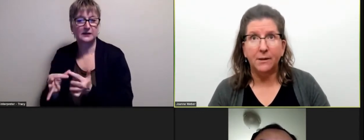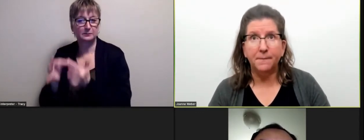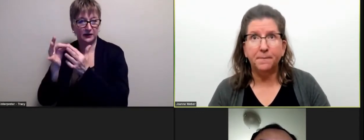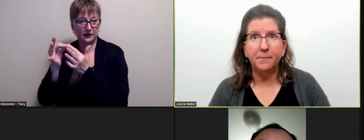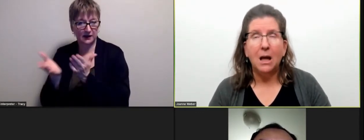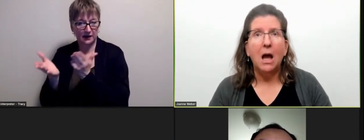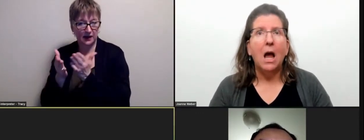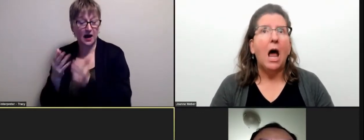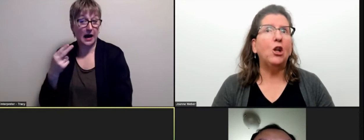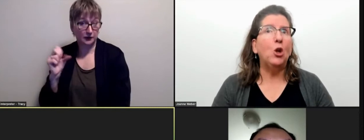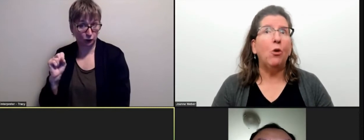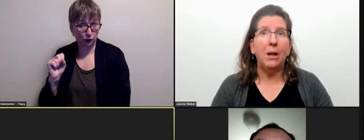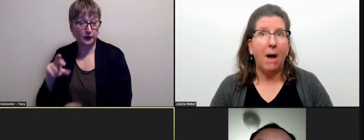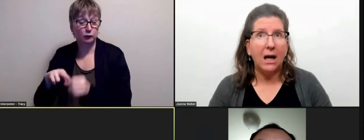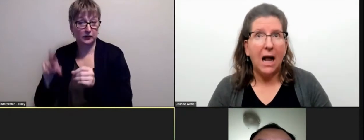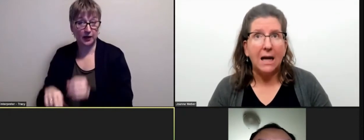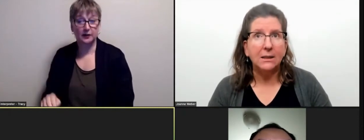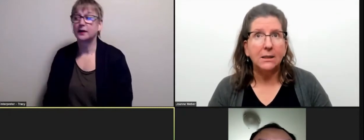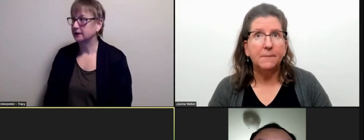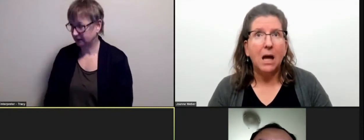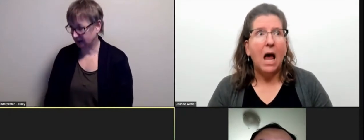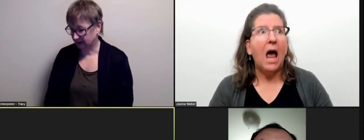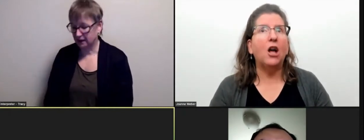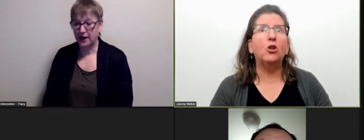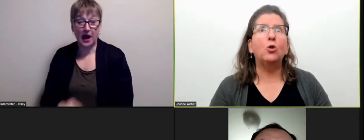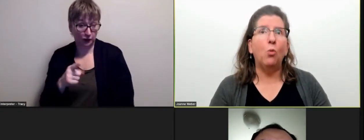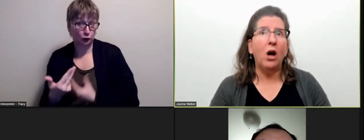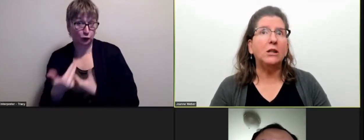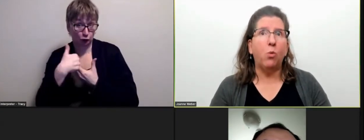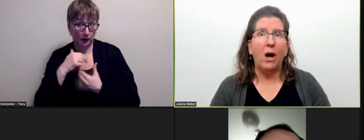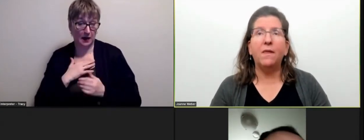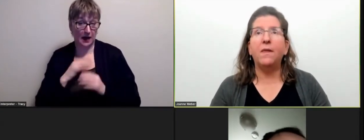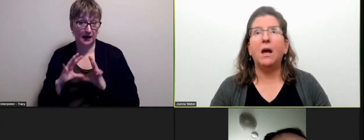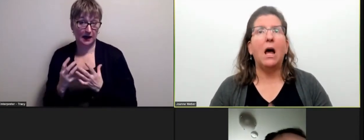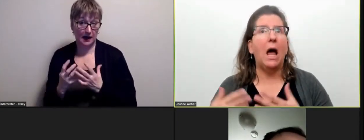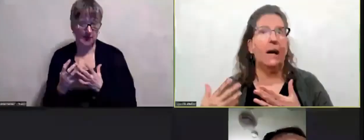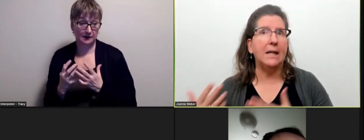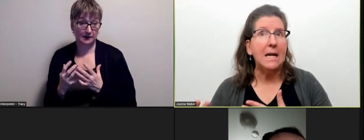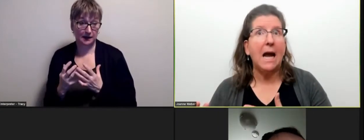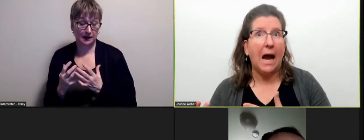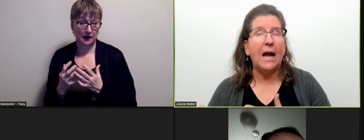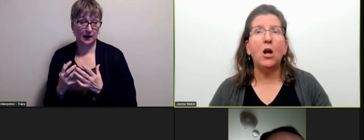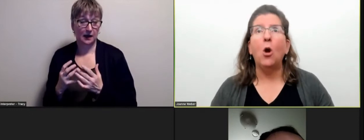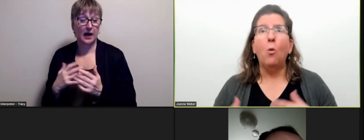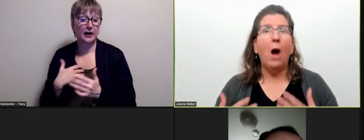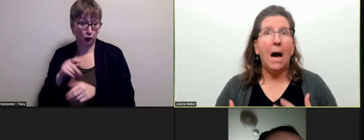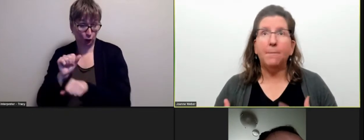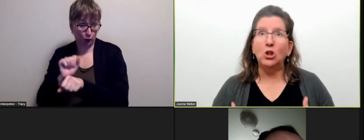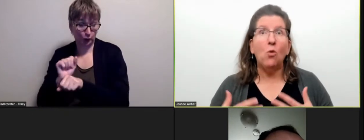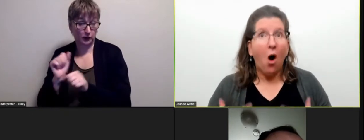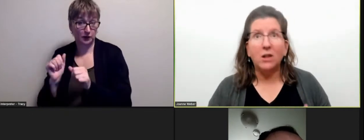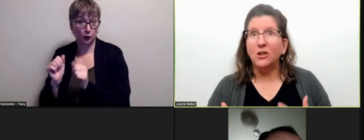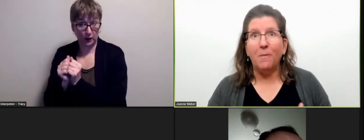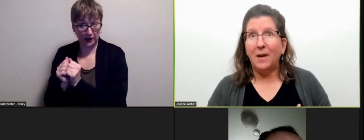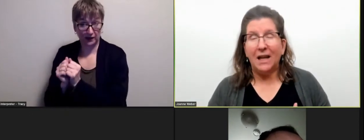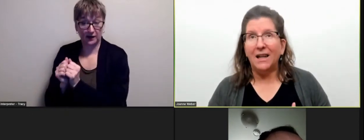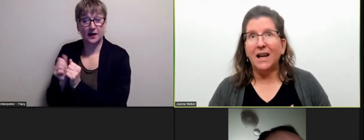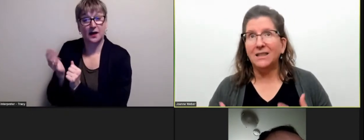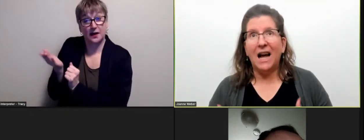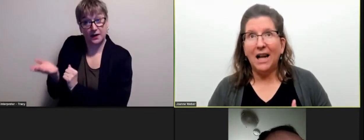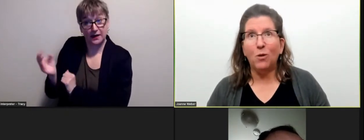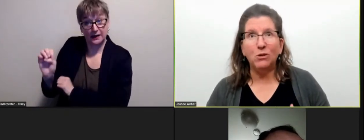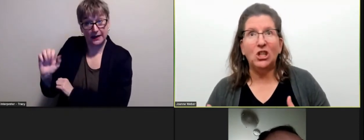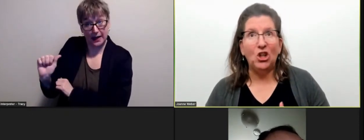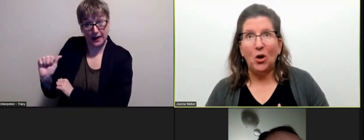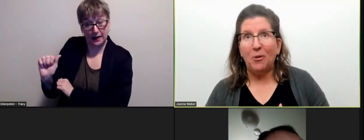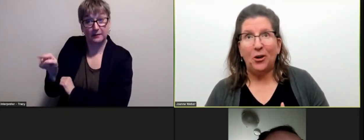And you were in my class and you worked with a EA who happened to also be a sign language interpreter,